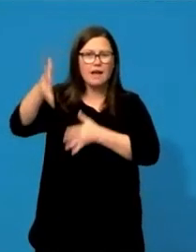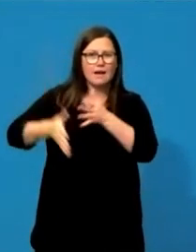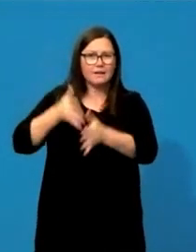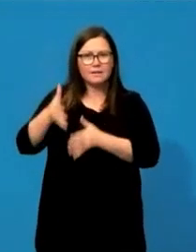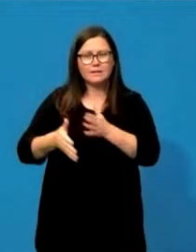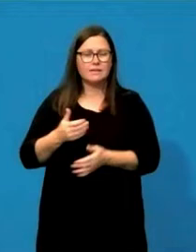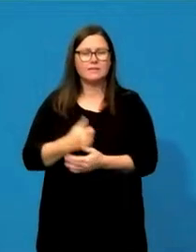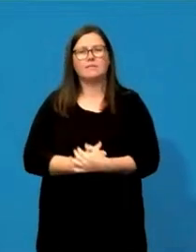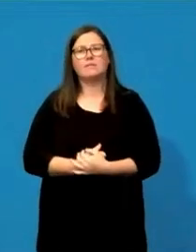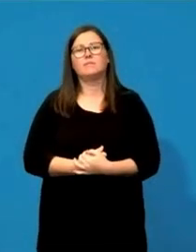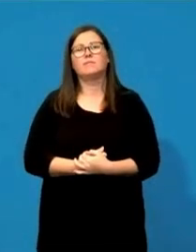And we haven't got that here.